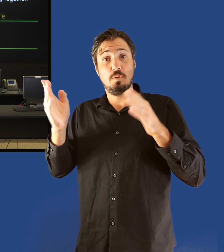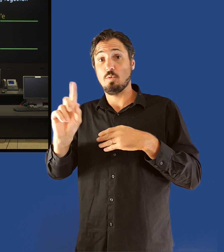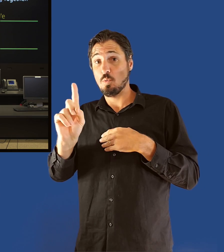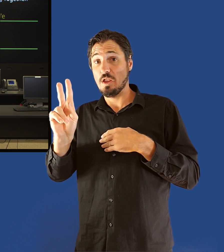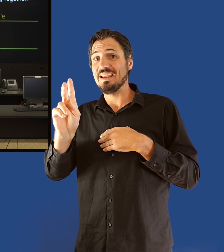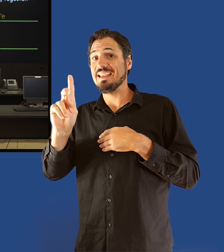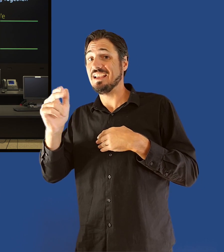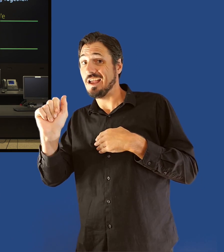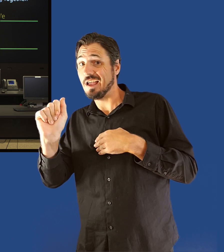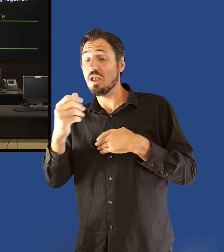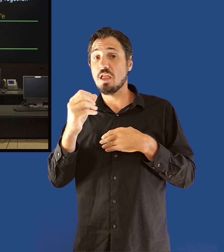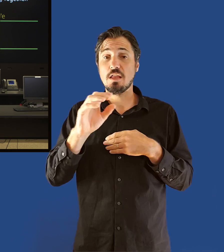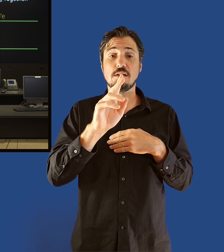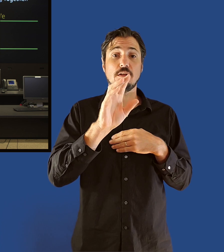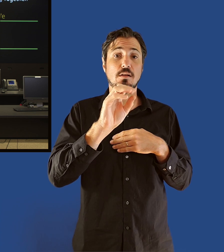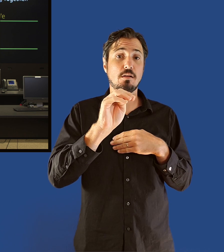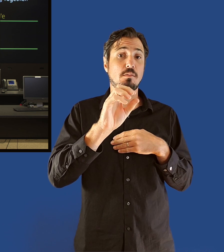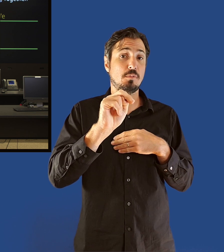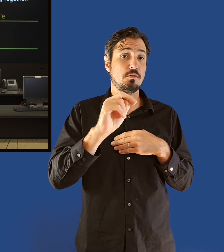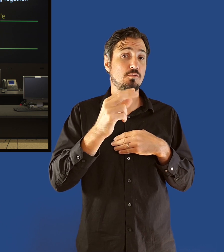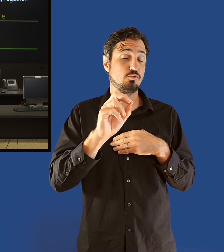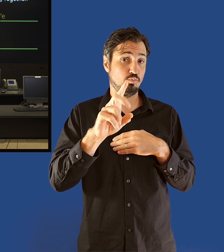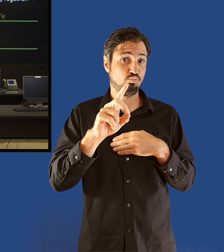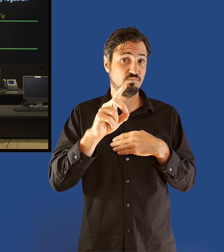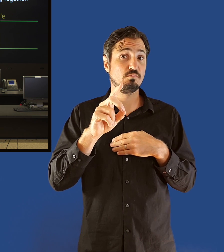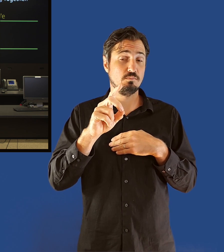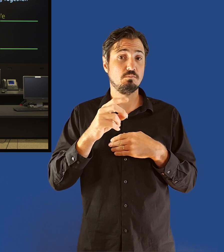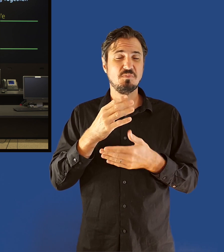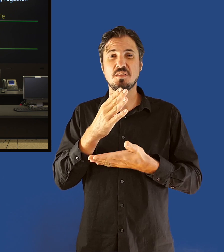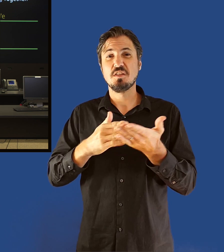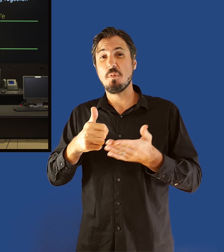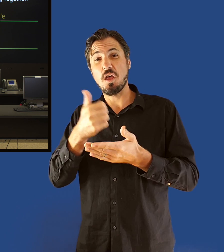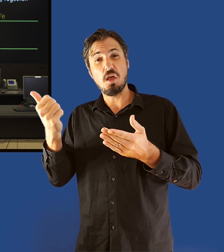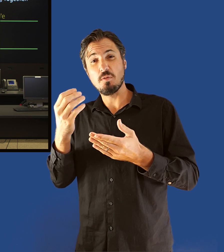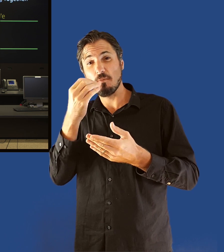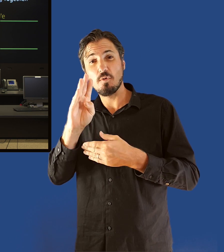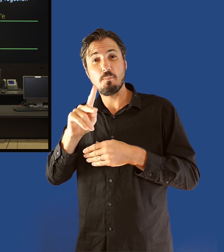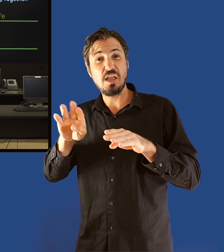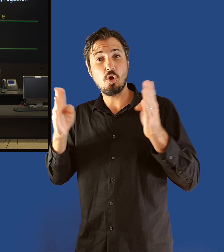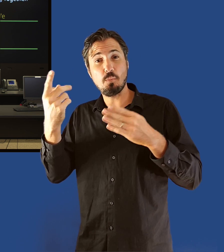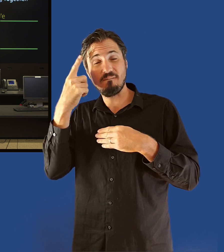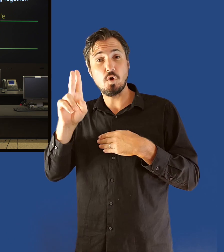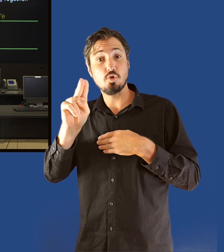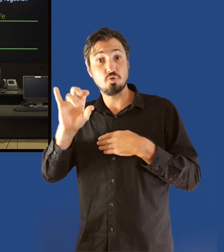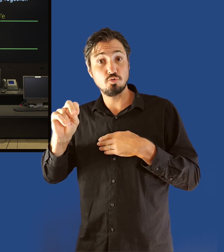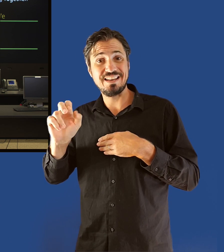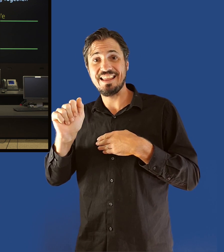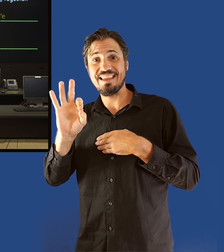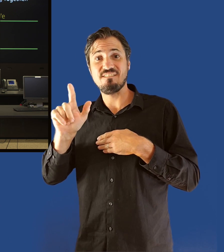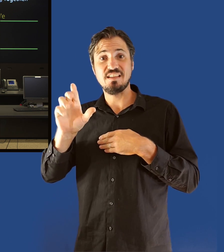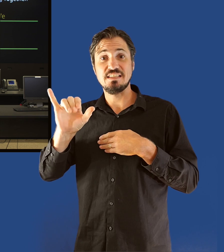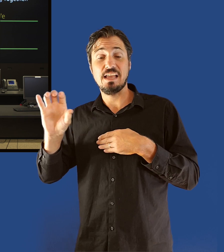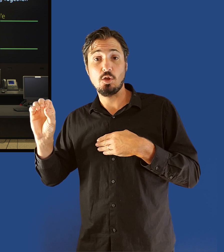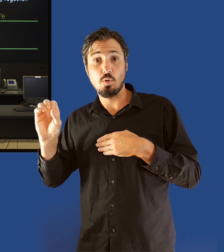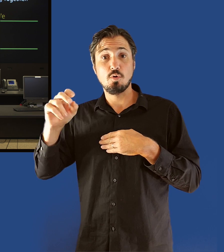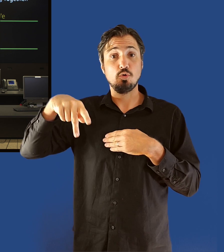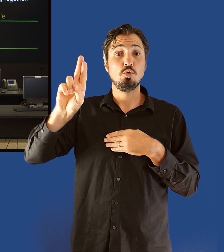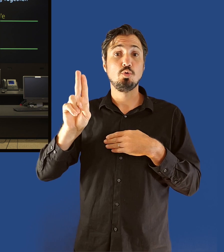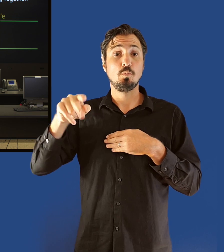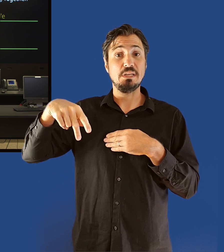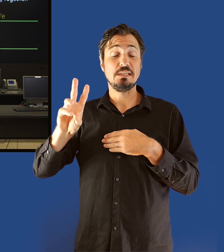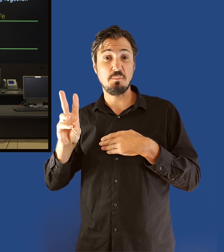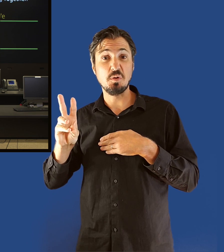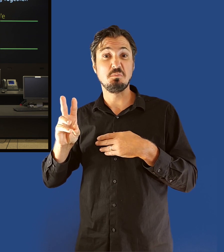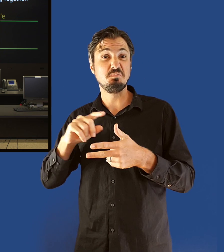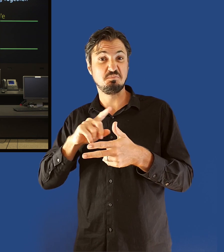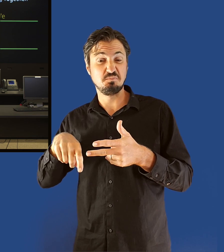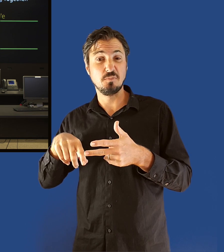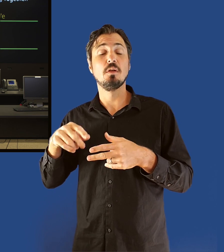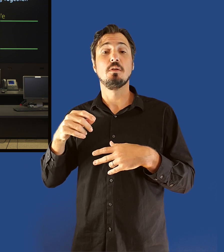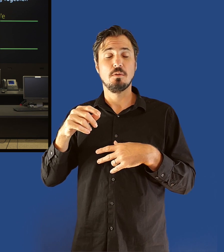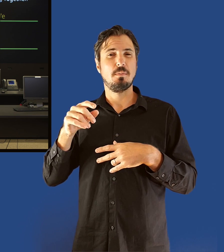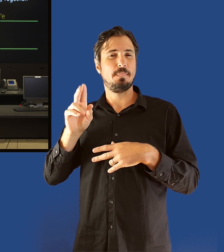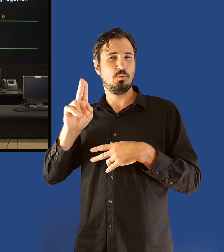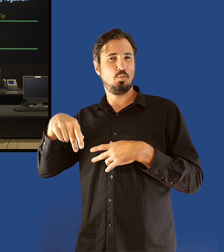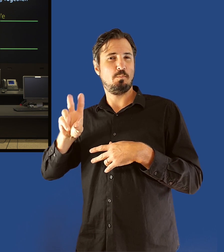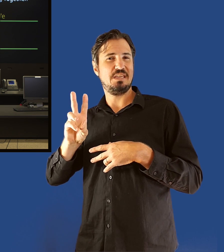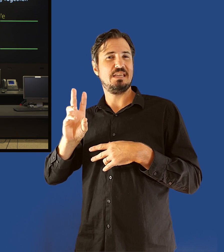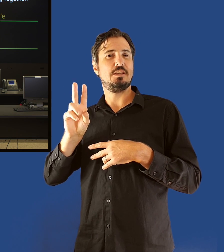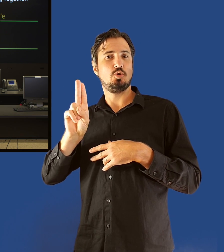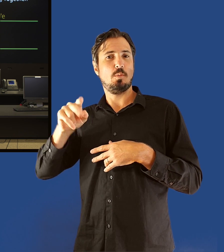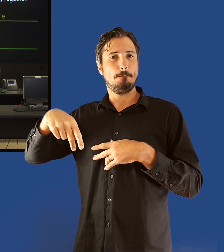There are also pantries for union members on our island, including the AFL-CIO, UPW, and HGEA. The unions provide a pantry on Saturdays at the UPW Building in Lihue.